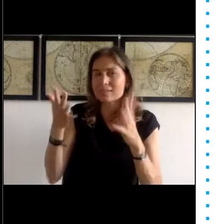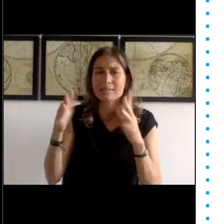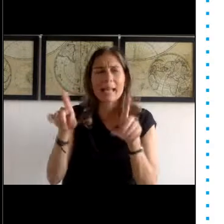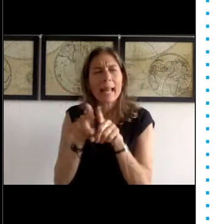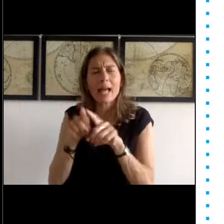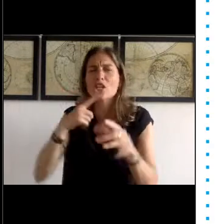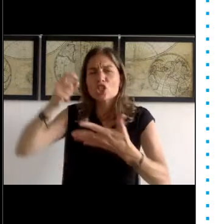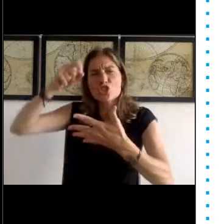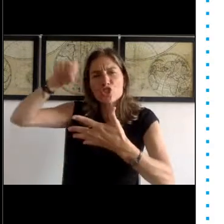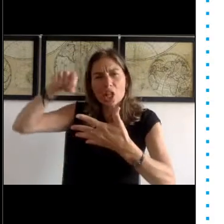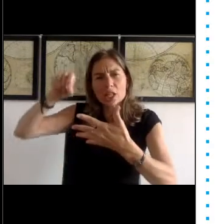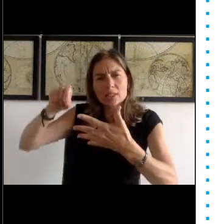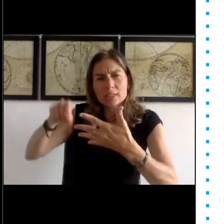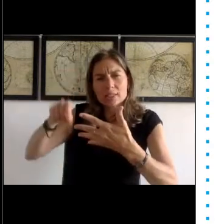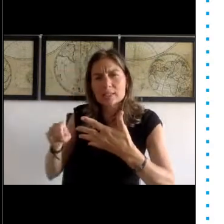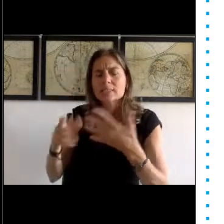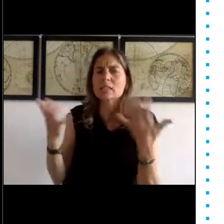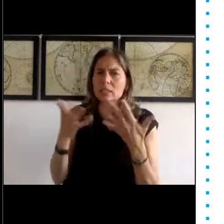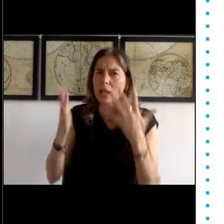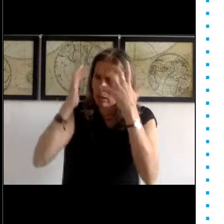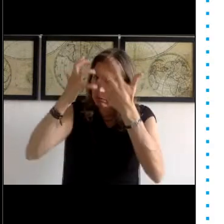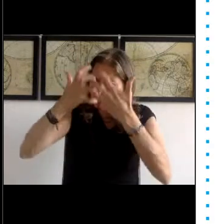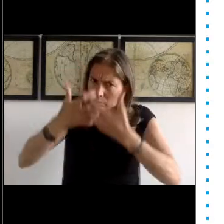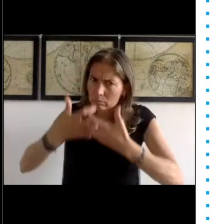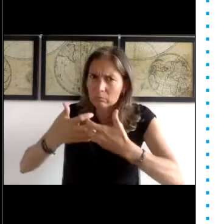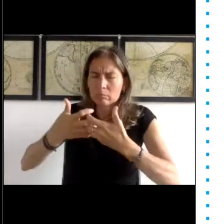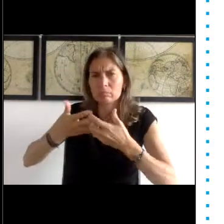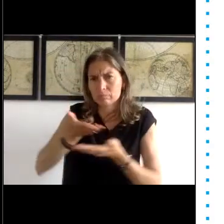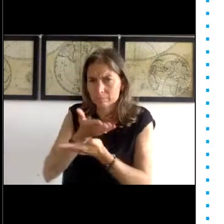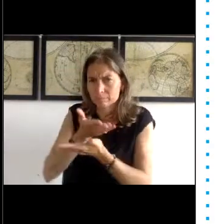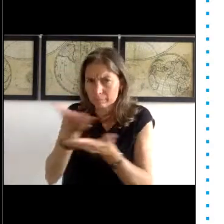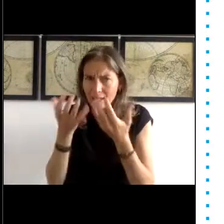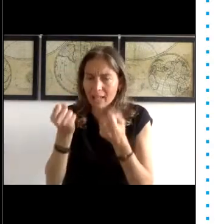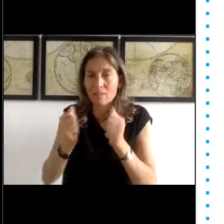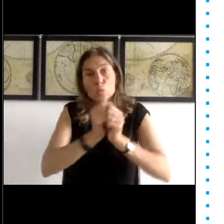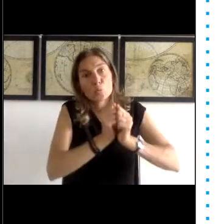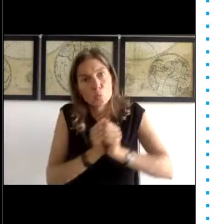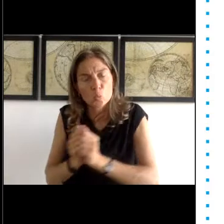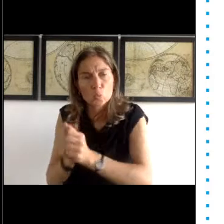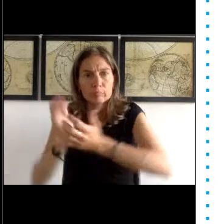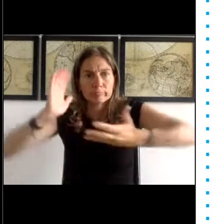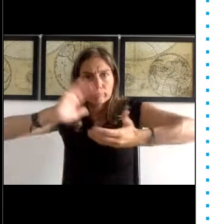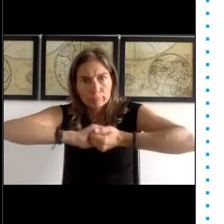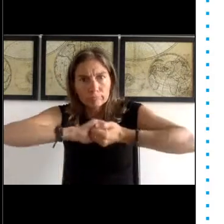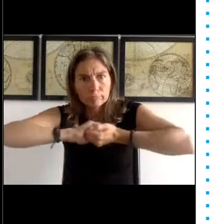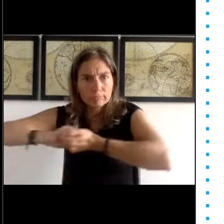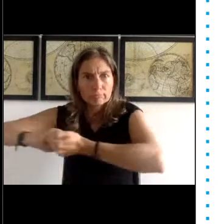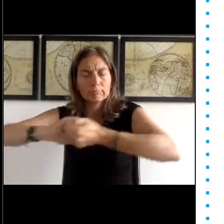I'm here. Yes, if I understood the question well.